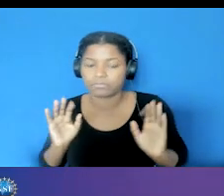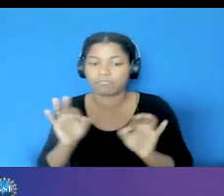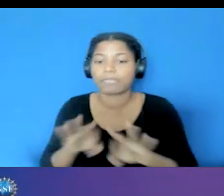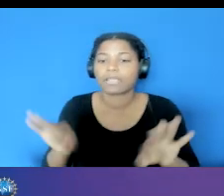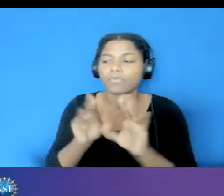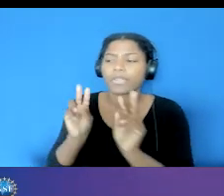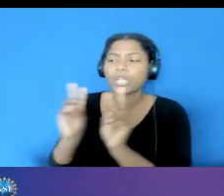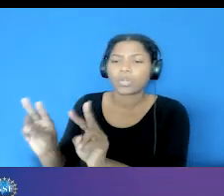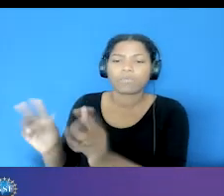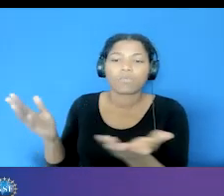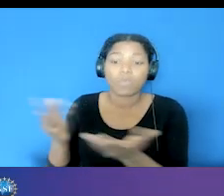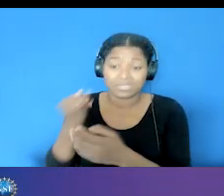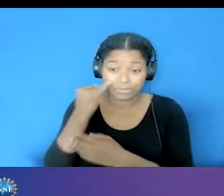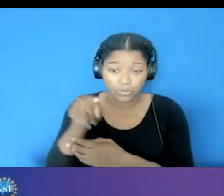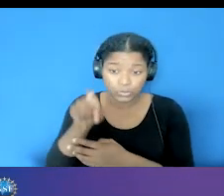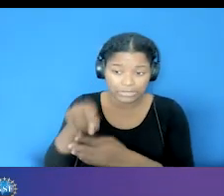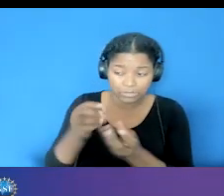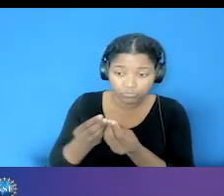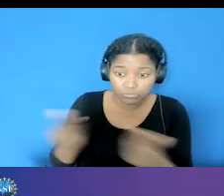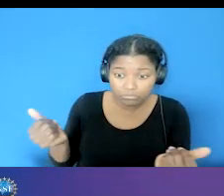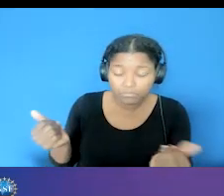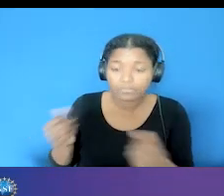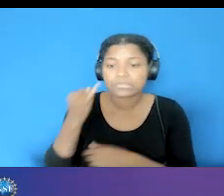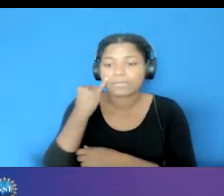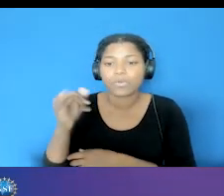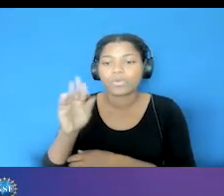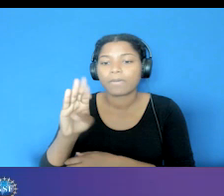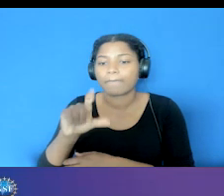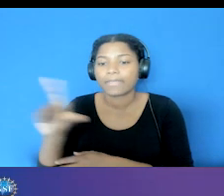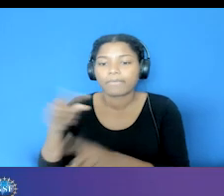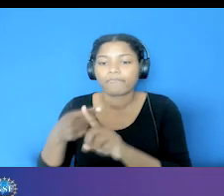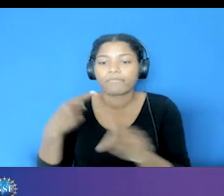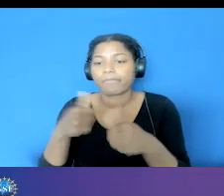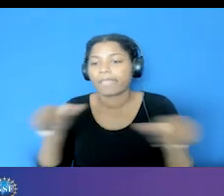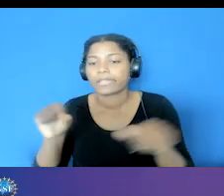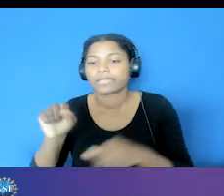you want to look for, if you've gotten all of the bills from any sub-awardee organizations.